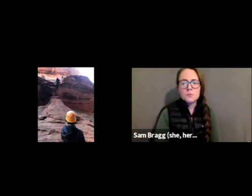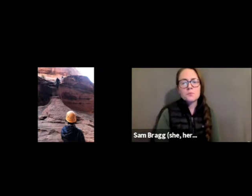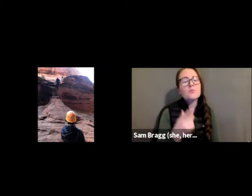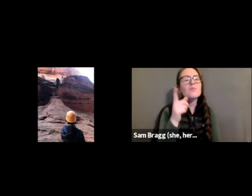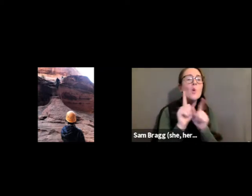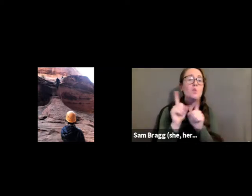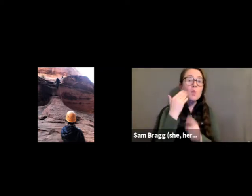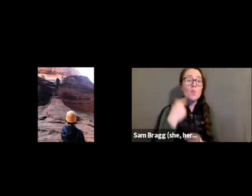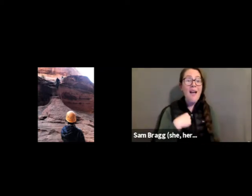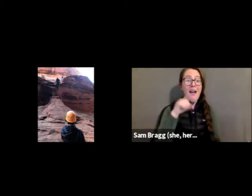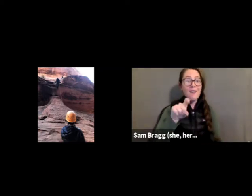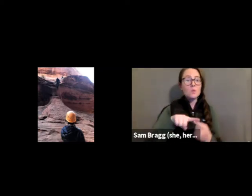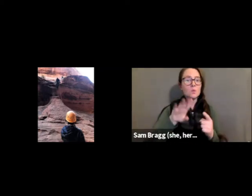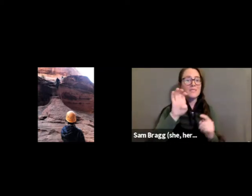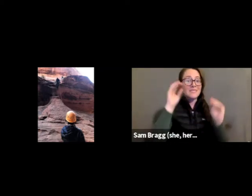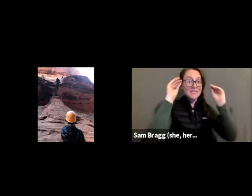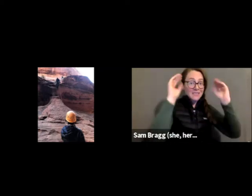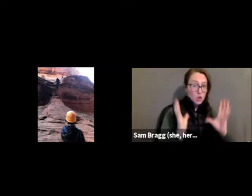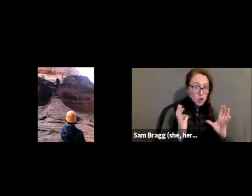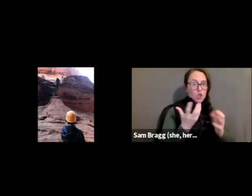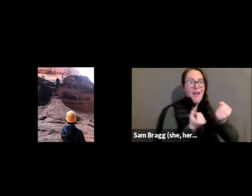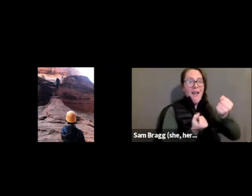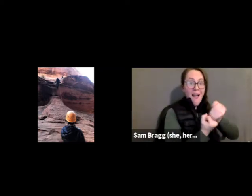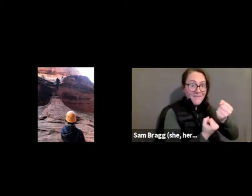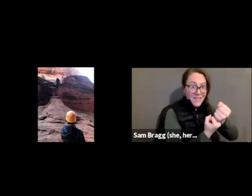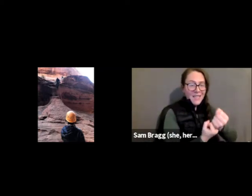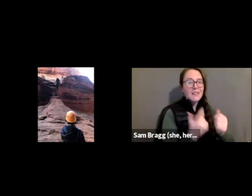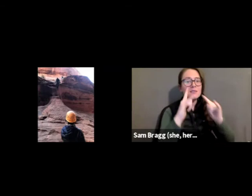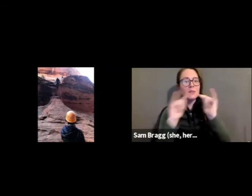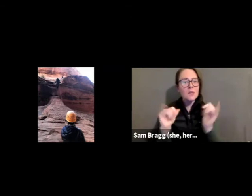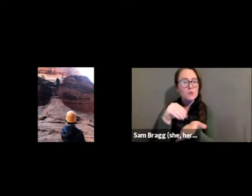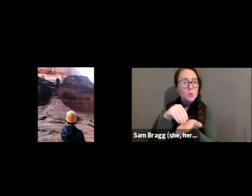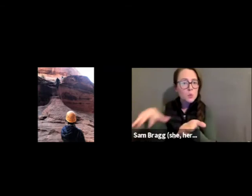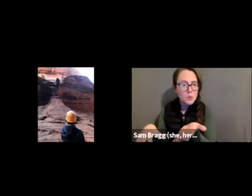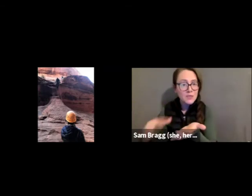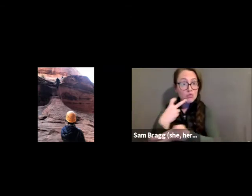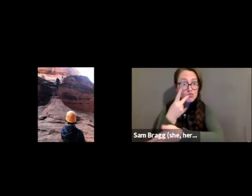hearing people would be communicating the whole trip. I also had to be a teacher, an advocate,